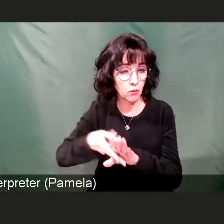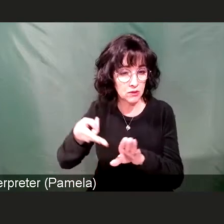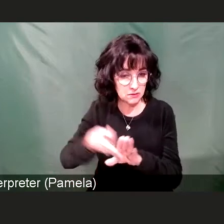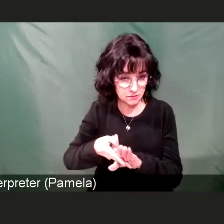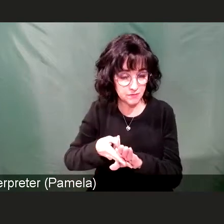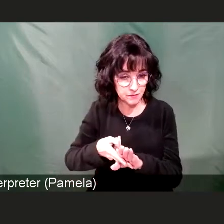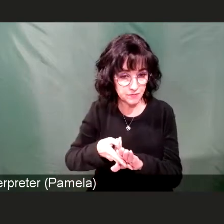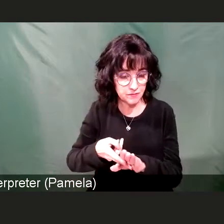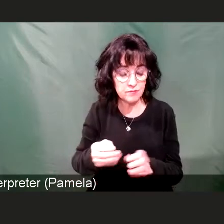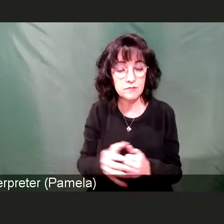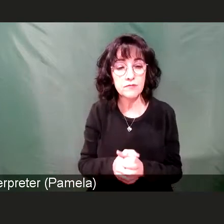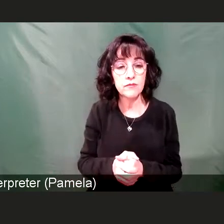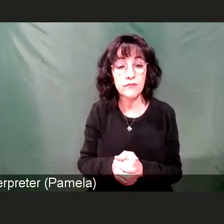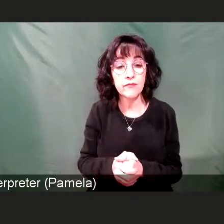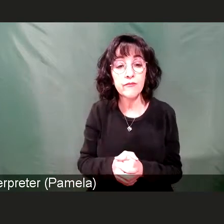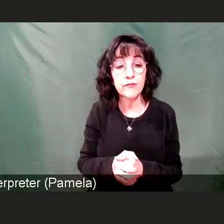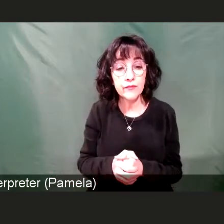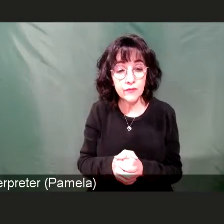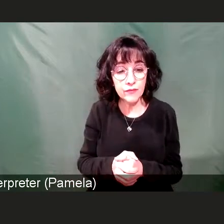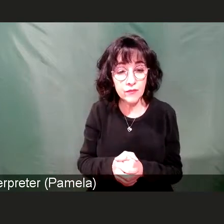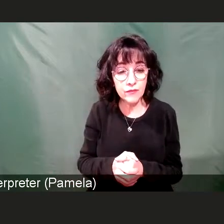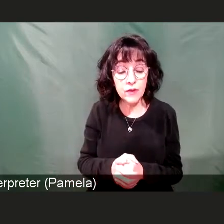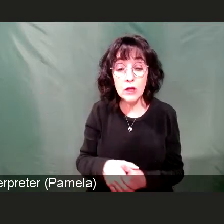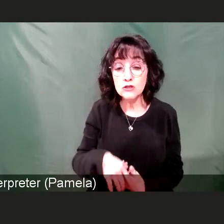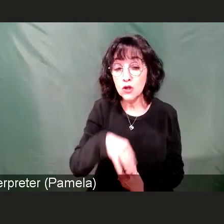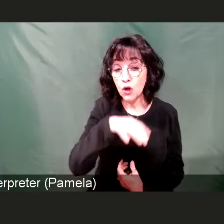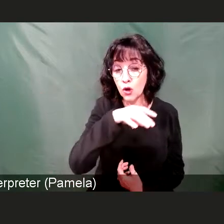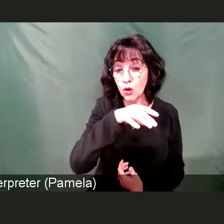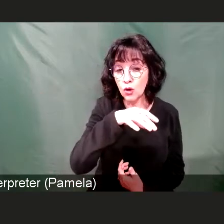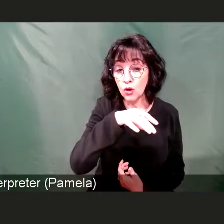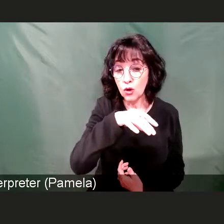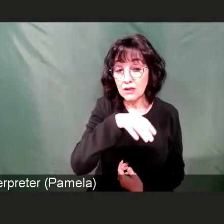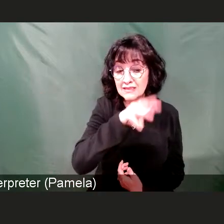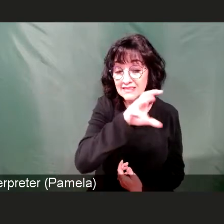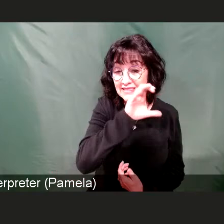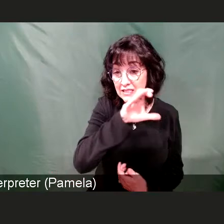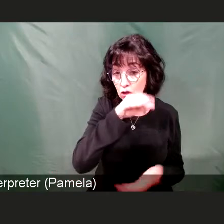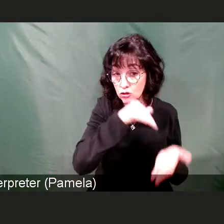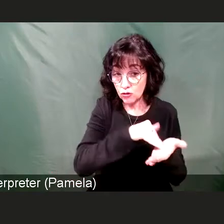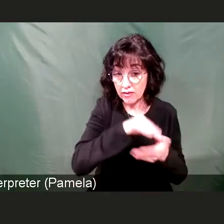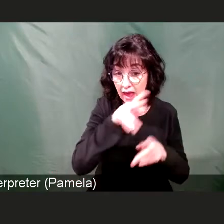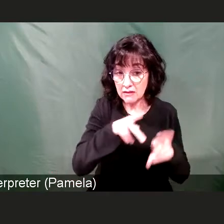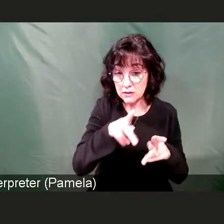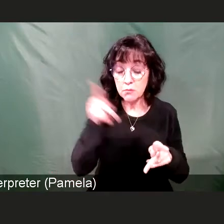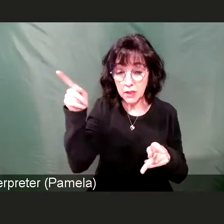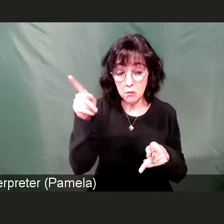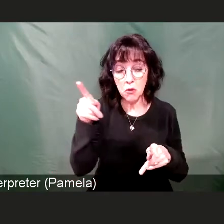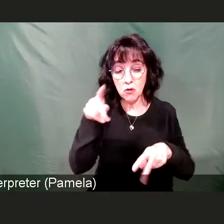the vaccine and the other half which was about 600,000 had not received the vaccine yet.